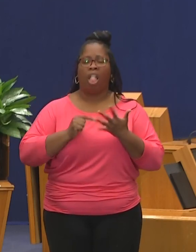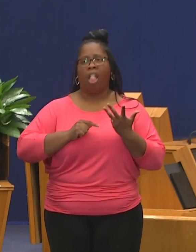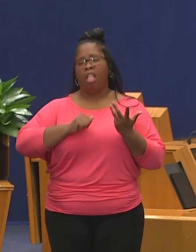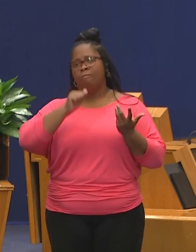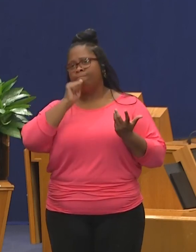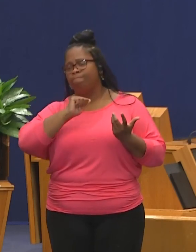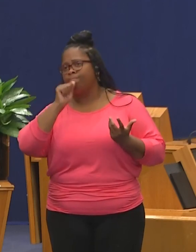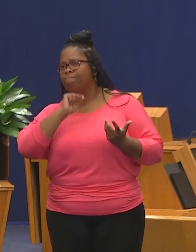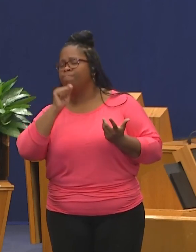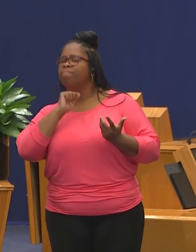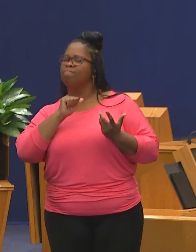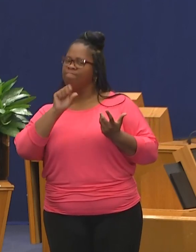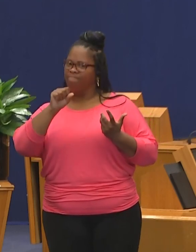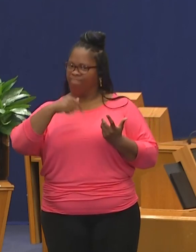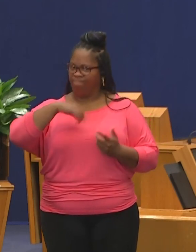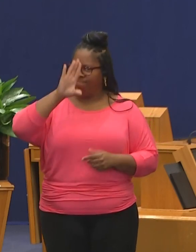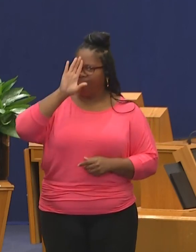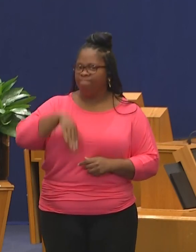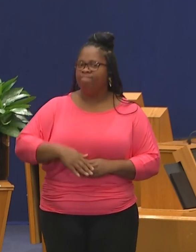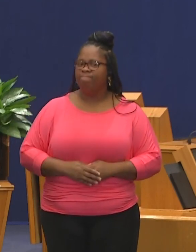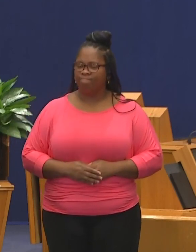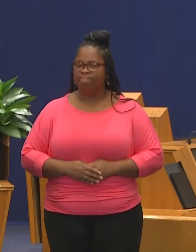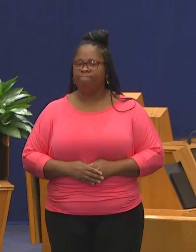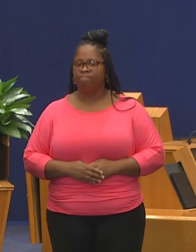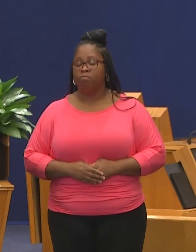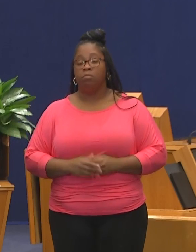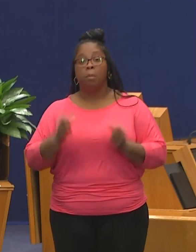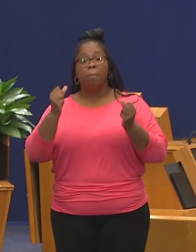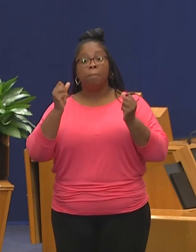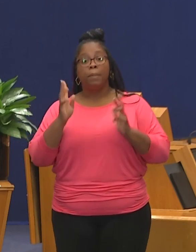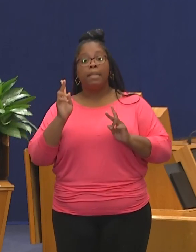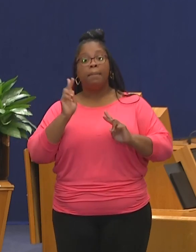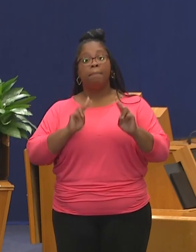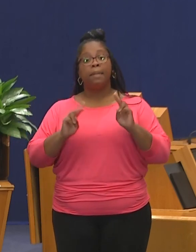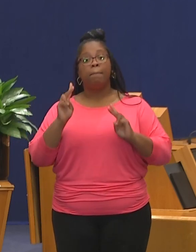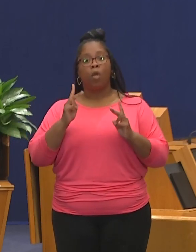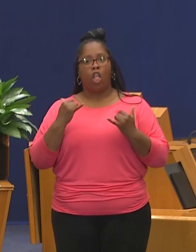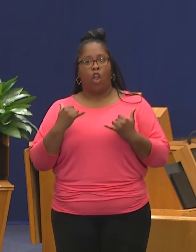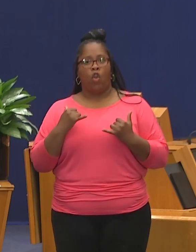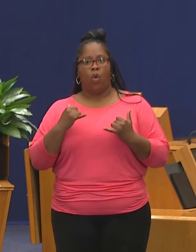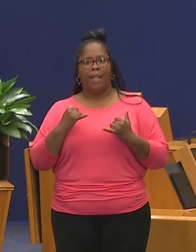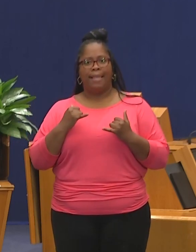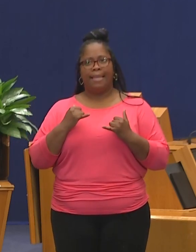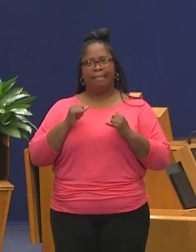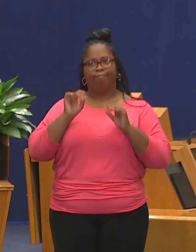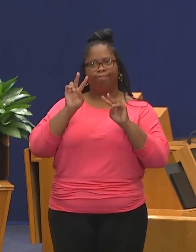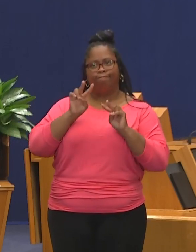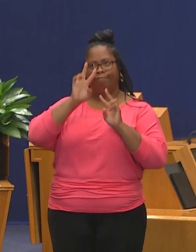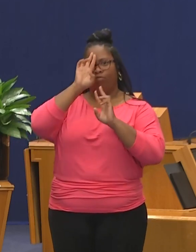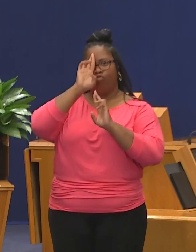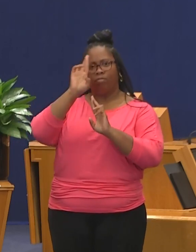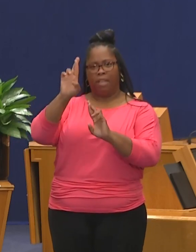SACRIFICES FOR US TO BE ABLE TO GET THROUGH THESE DAYSI TOGETHE.